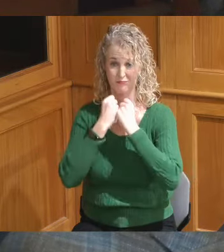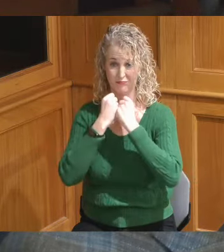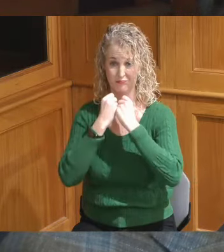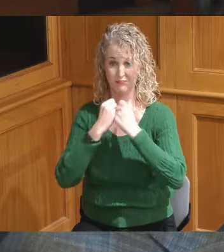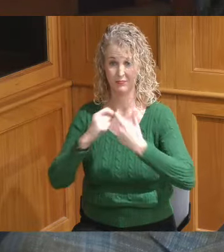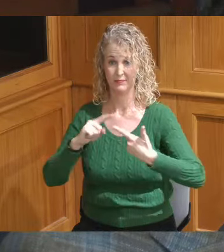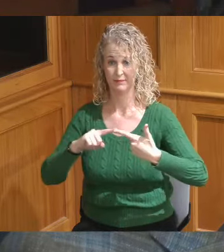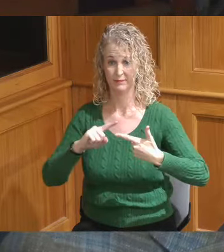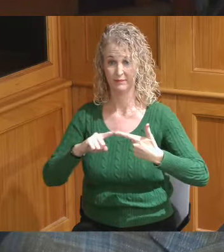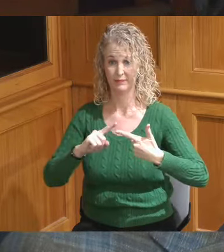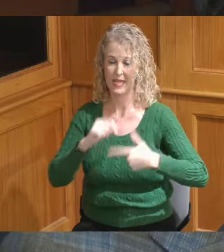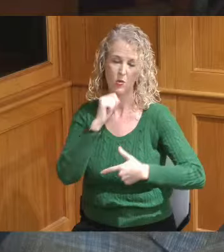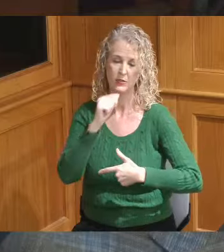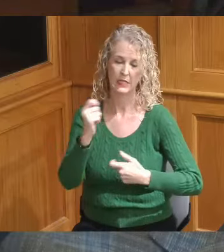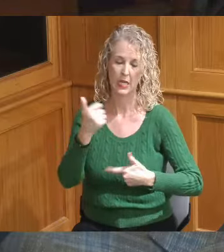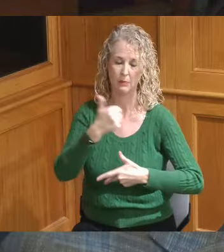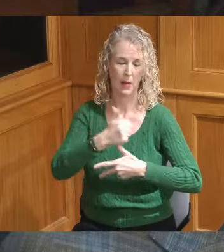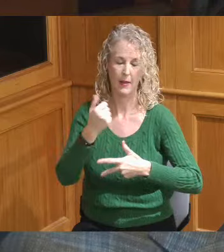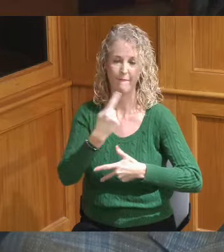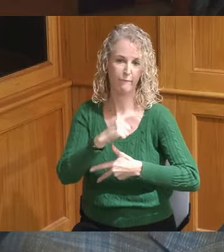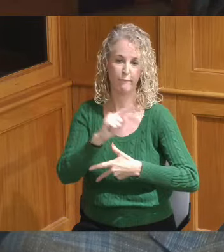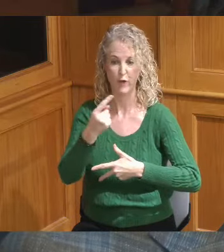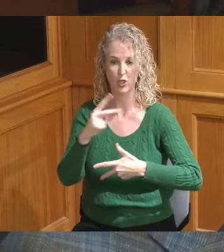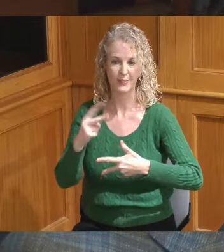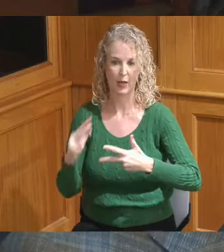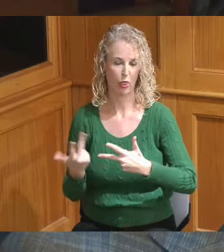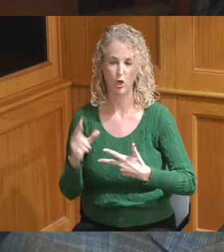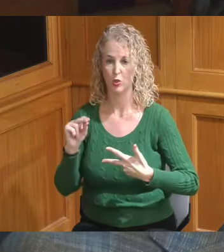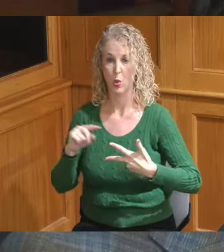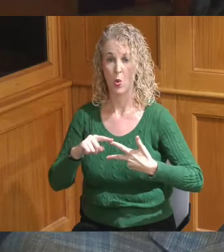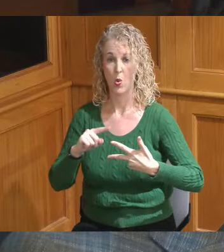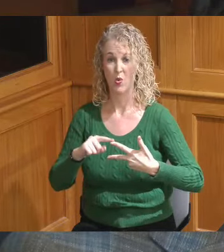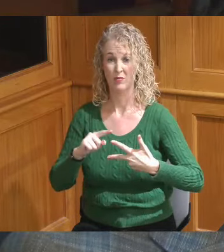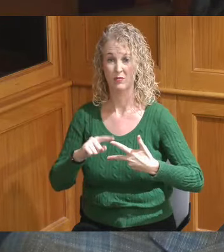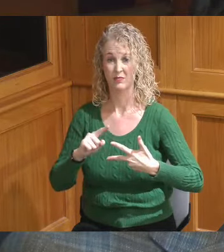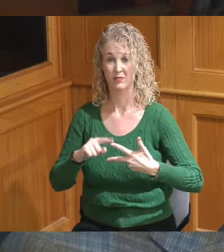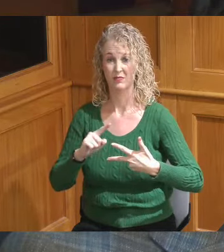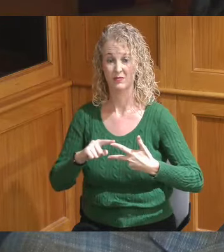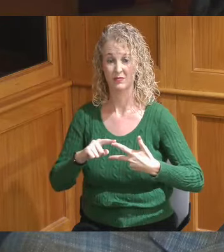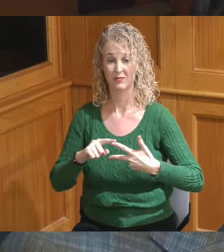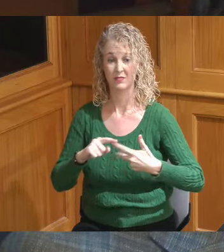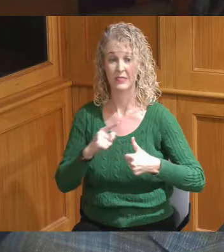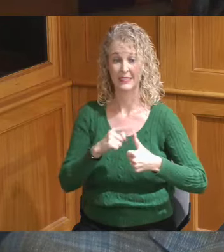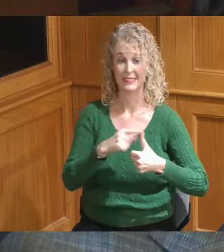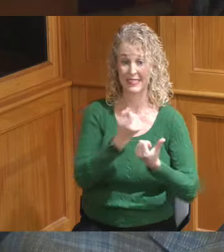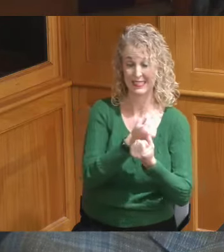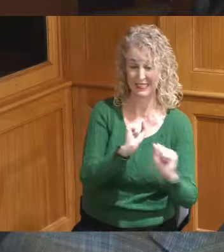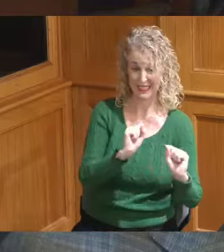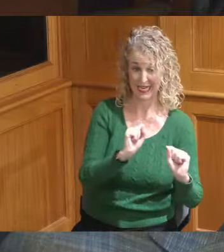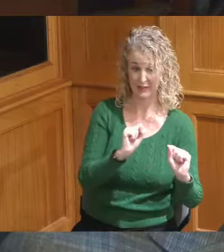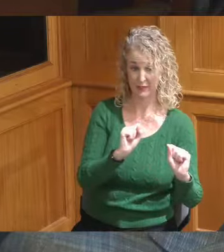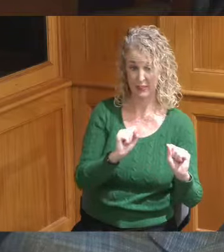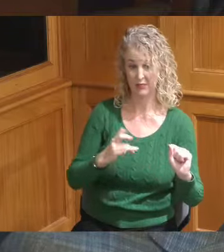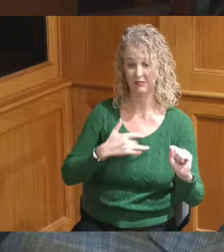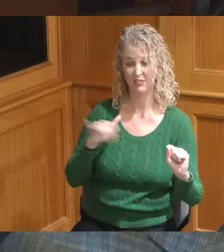and not in this order. but the the other issue was affordability. So safety affordability is huge